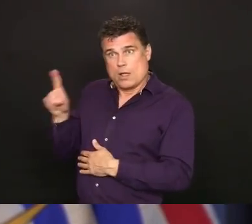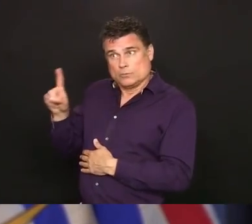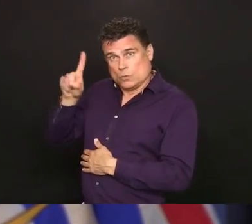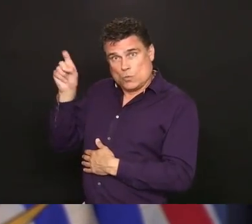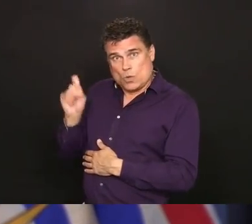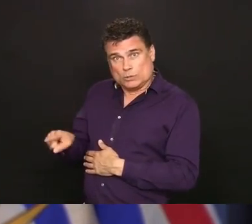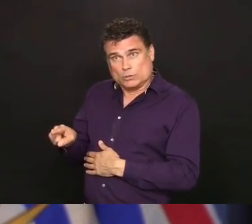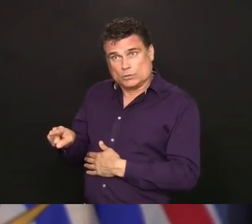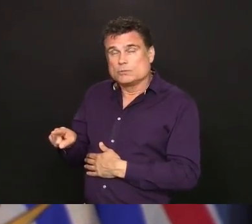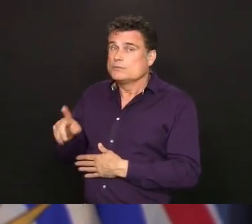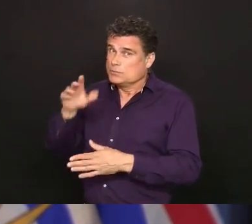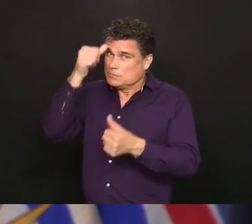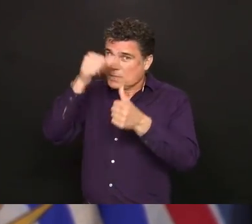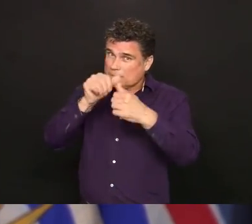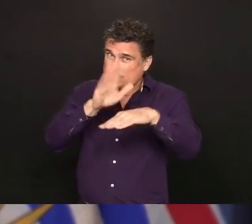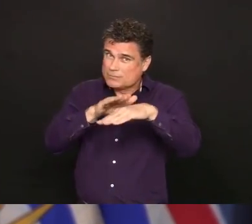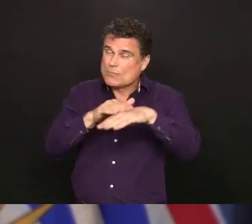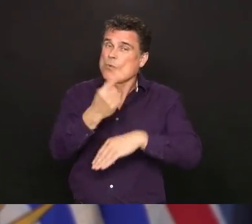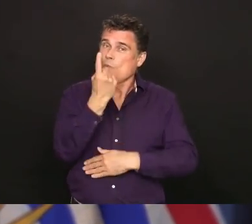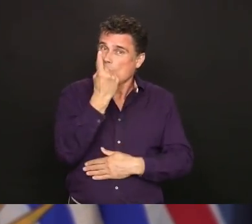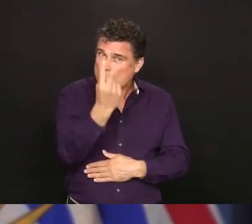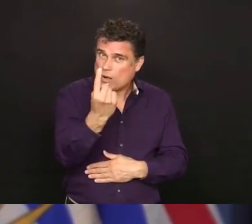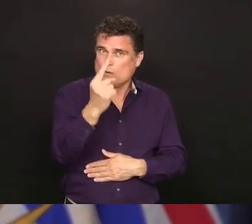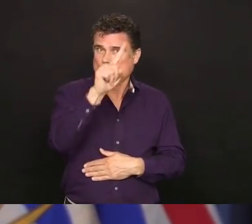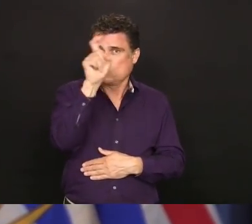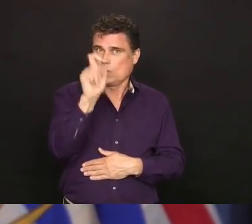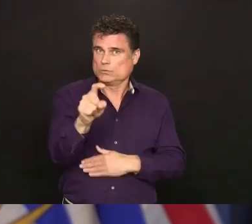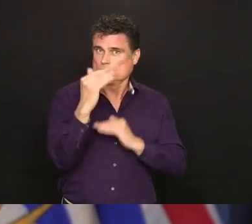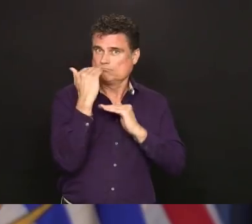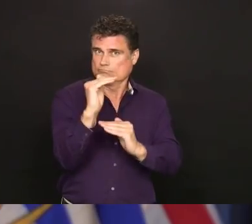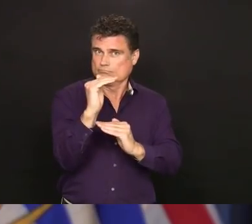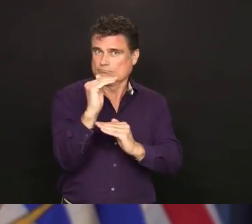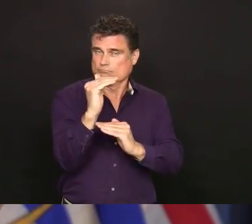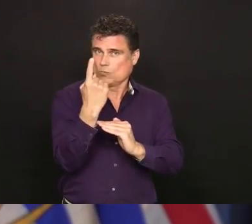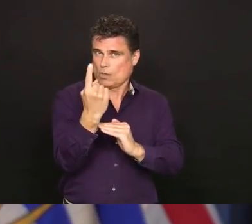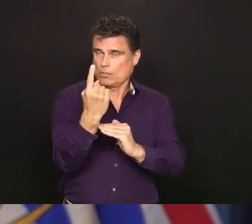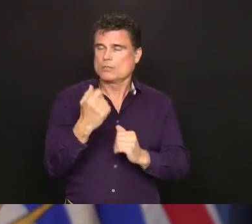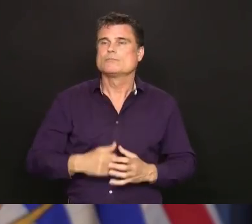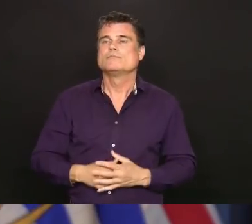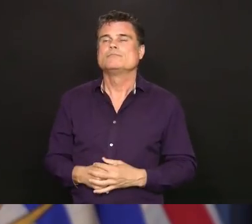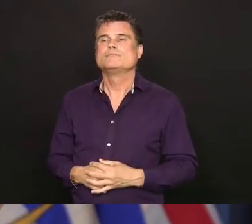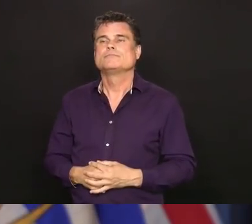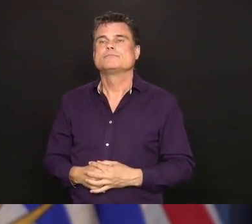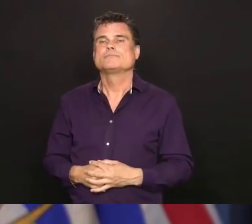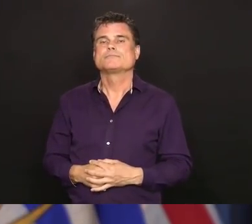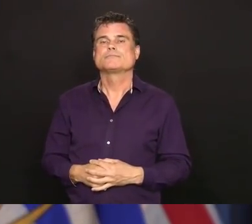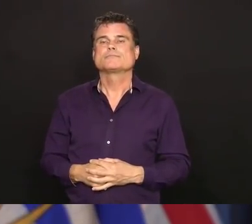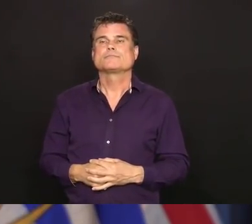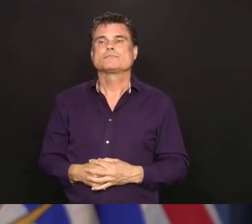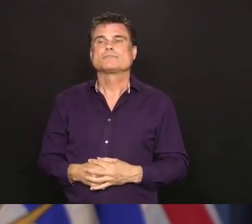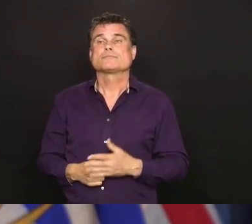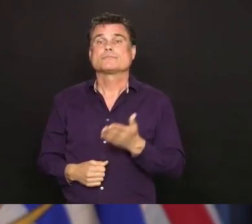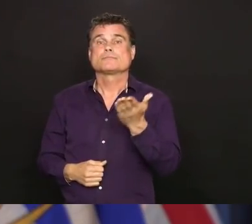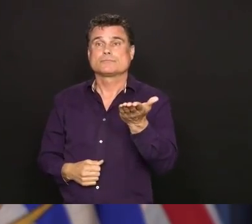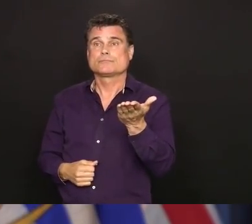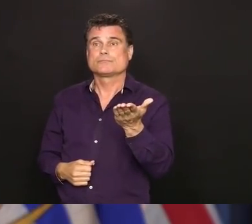Bailey Bailey, Globe and Mail. Question to Dr Henry. Dr Henry, you've been asked by a